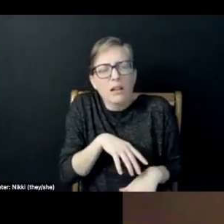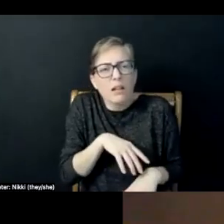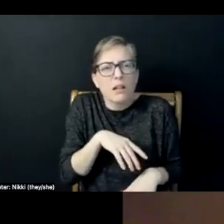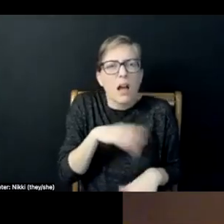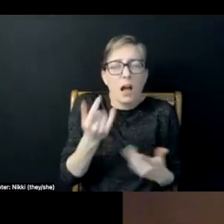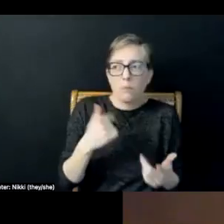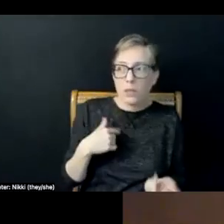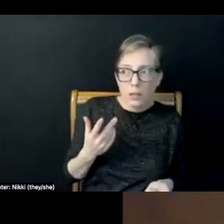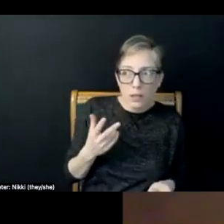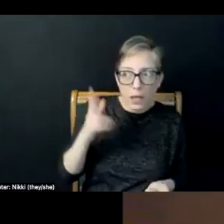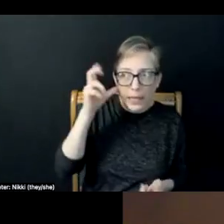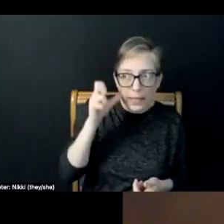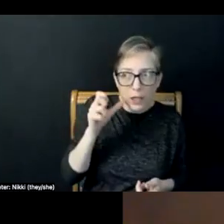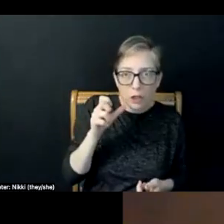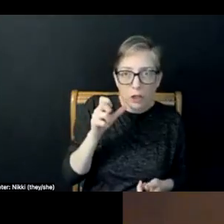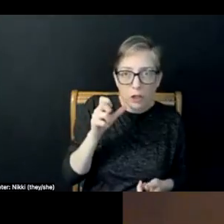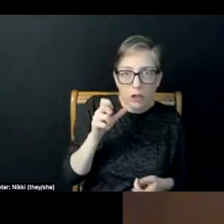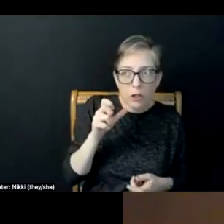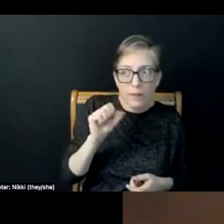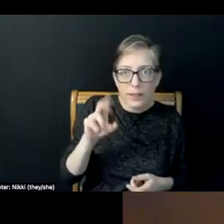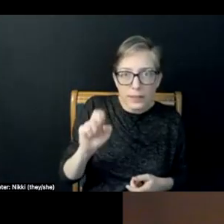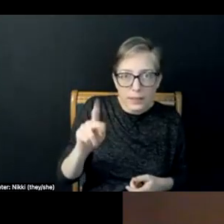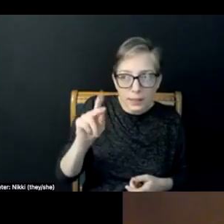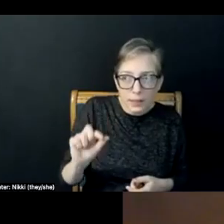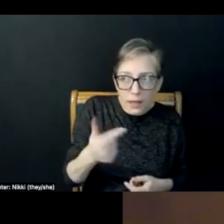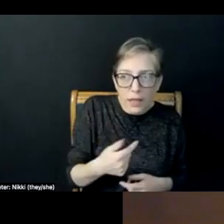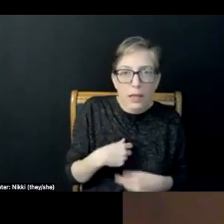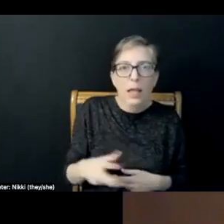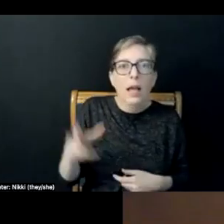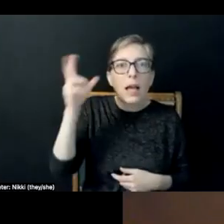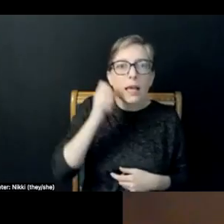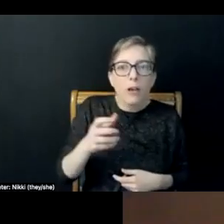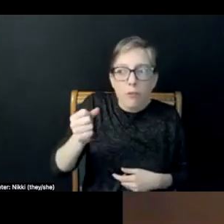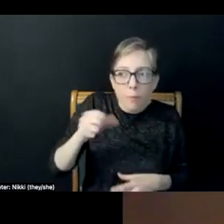She would say, "No, I really don't think she got any milk". I think we should give her the whole lavage,